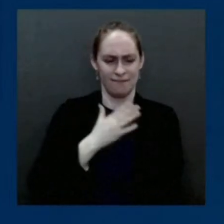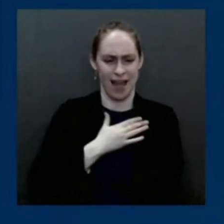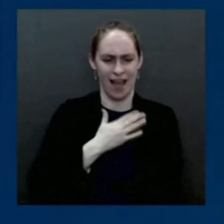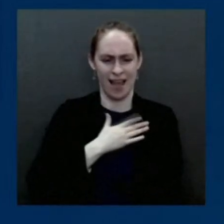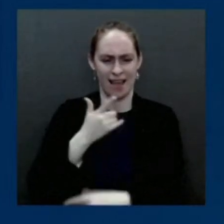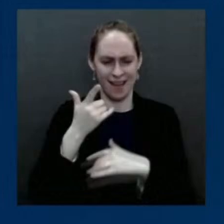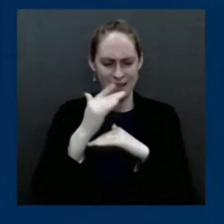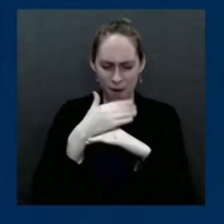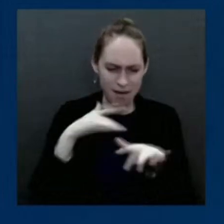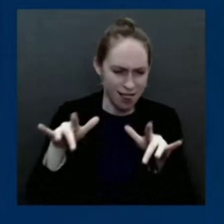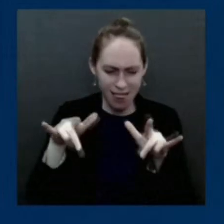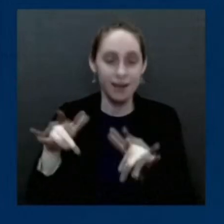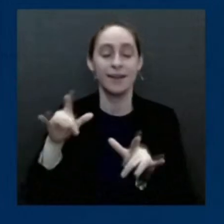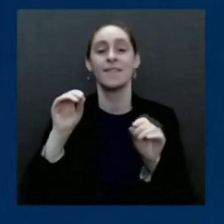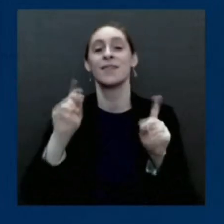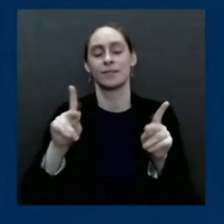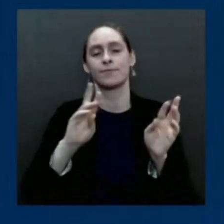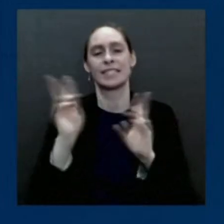OKAY. SORRY ABOUT THAT.